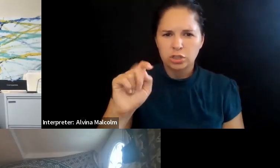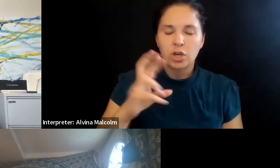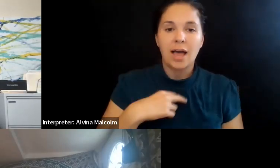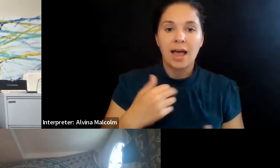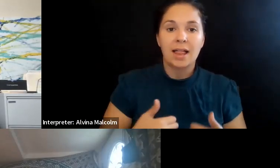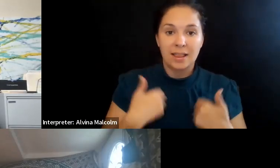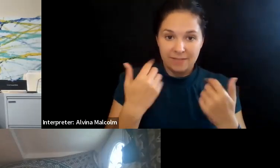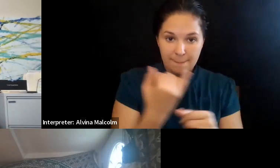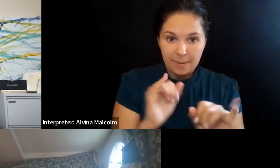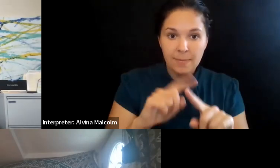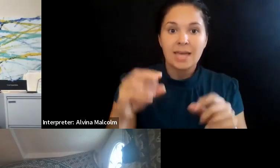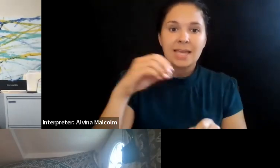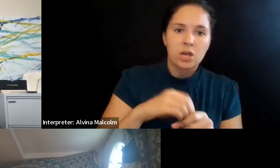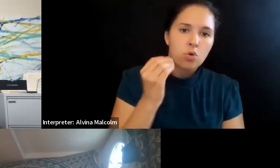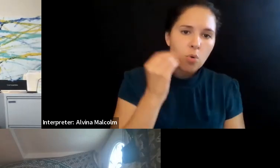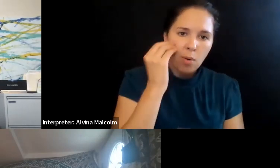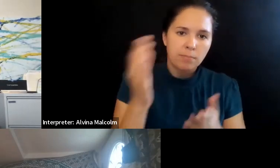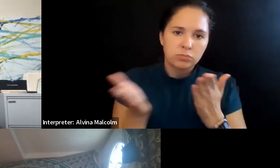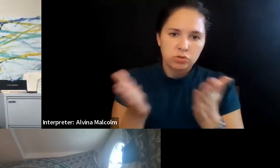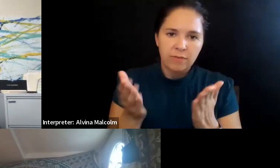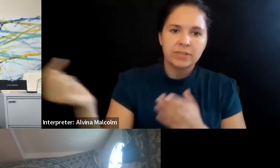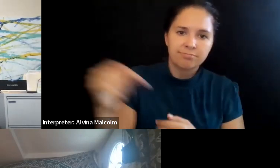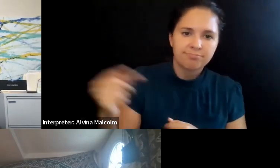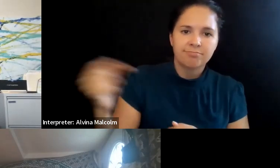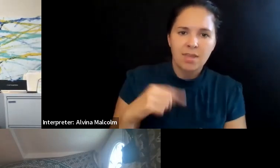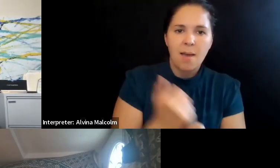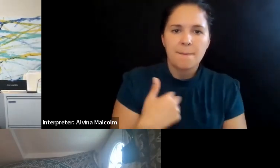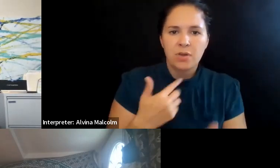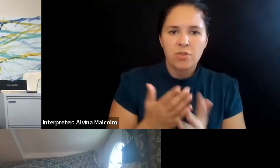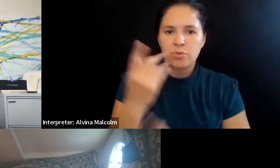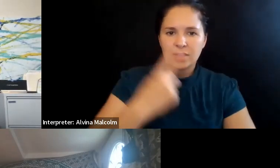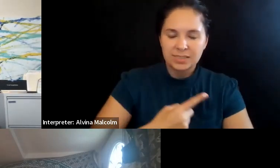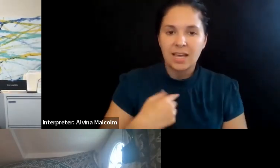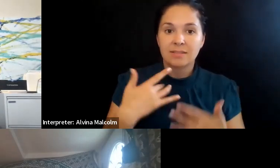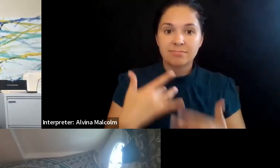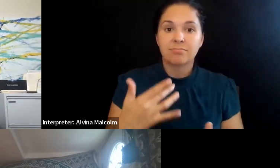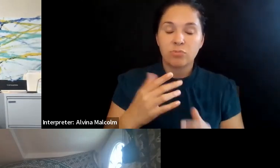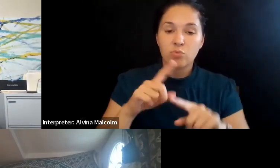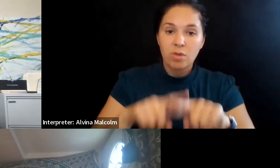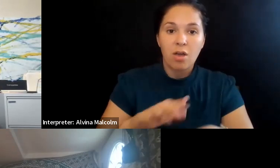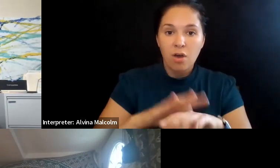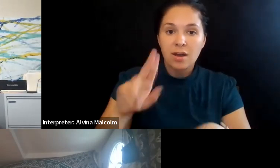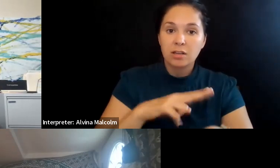tropical storms are but it is usually not enough to have evacuations or